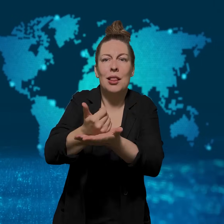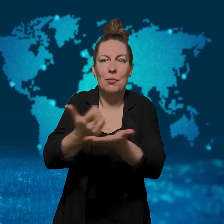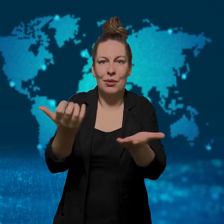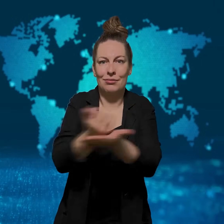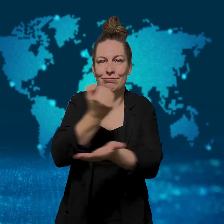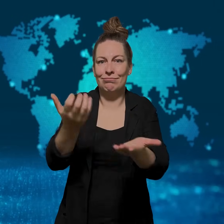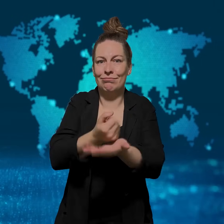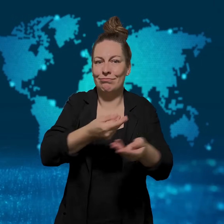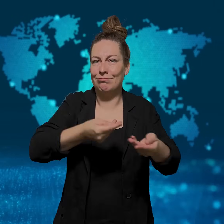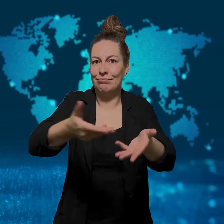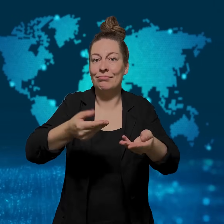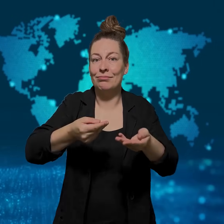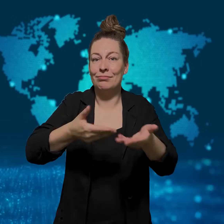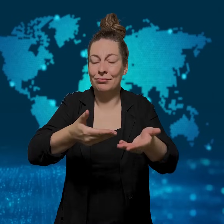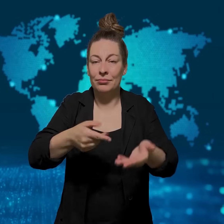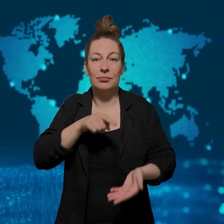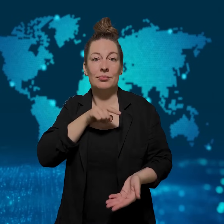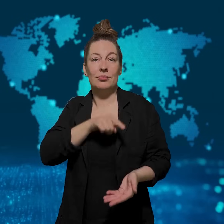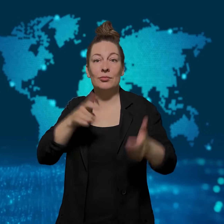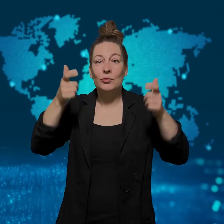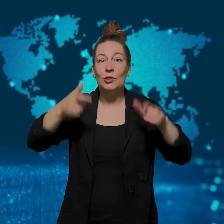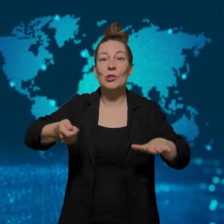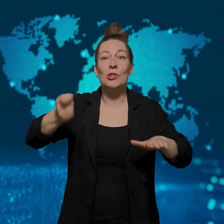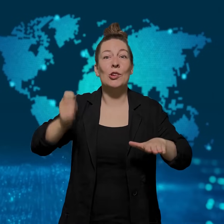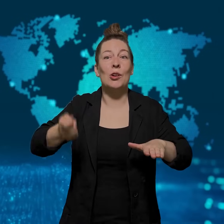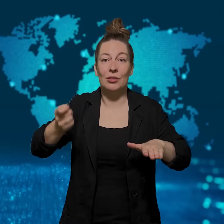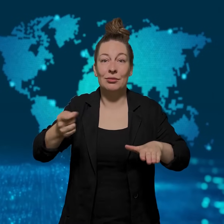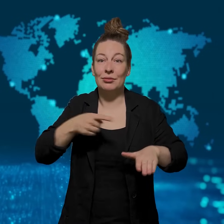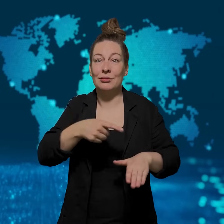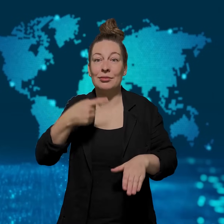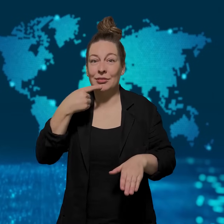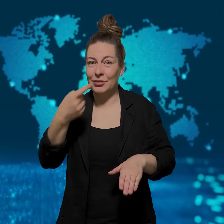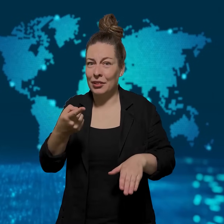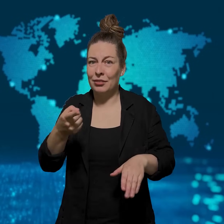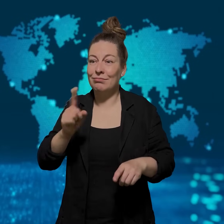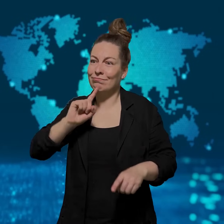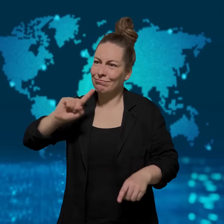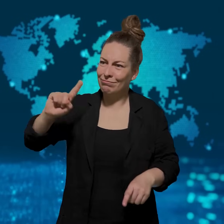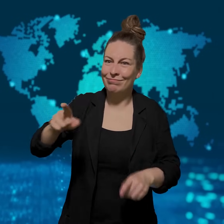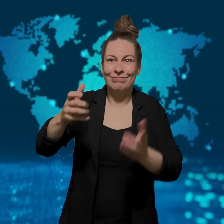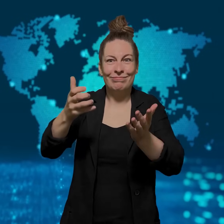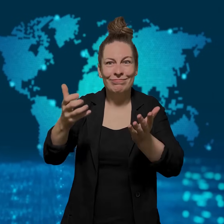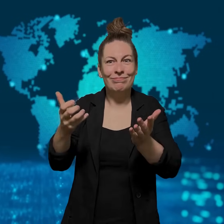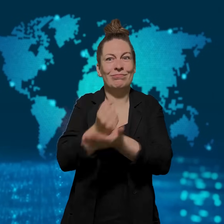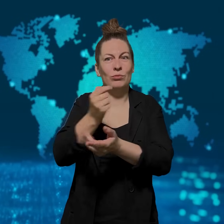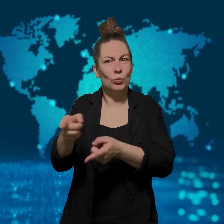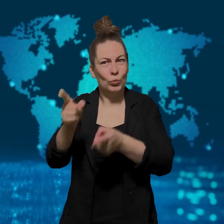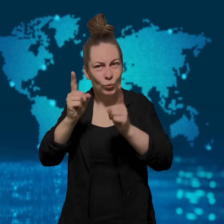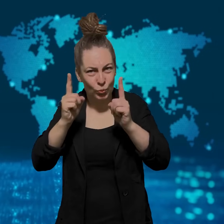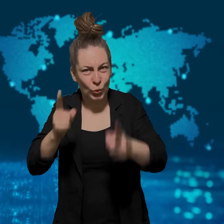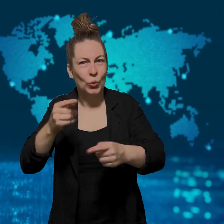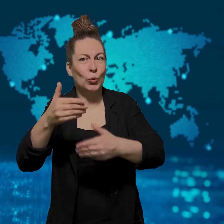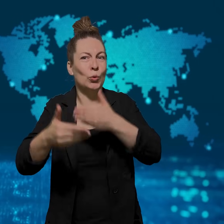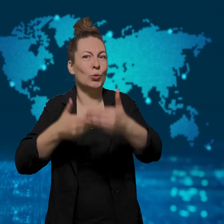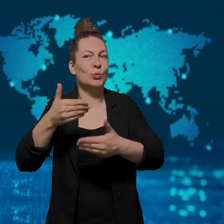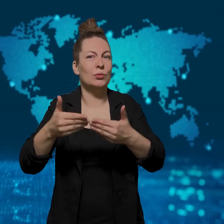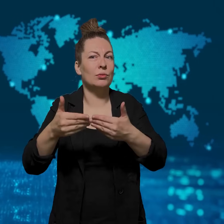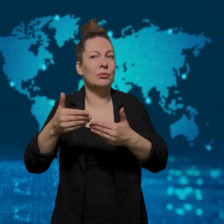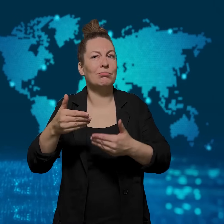The court is not able to enforce the order, but the ruling shows again